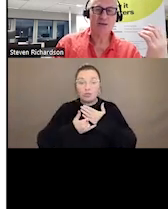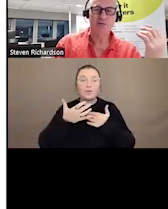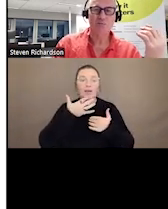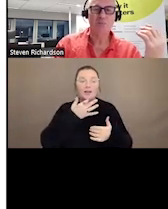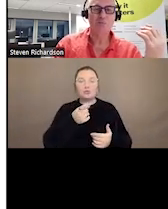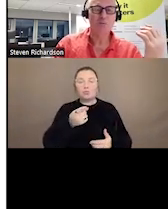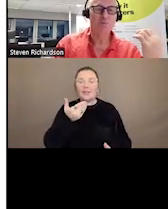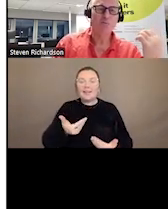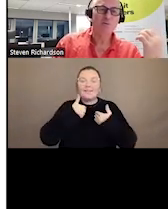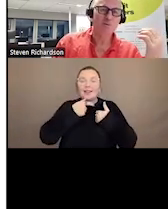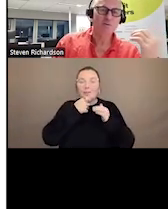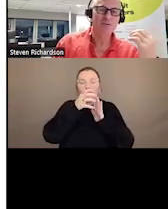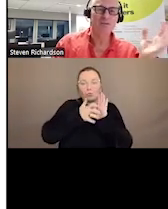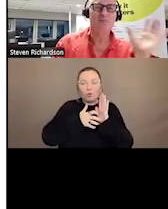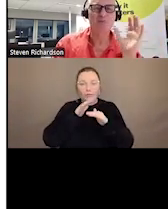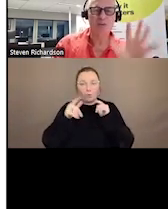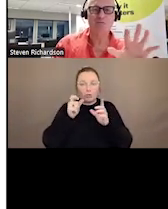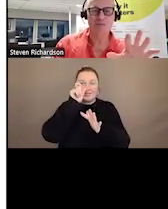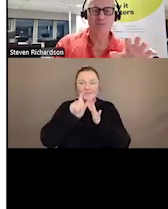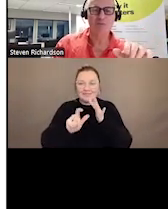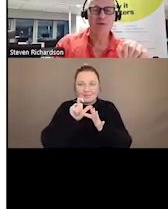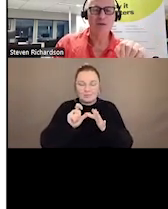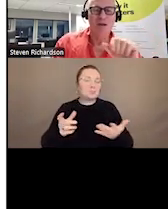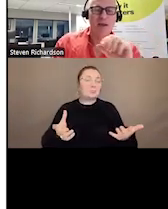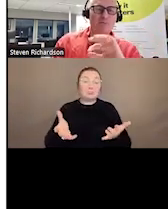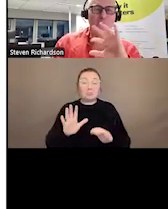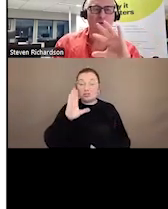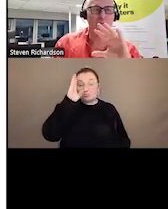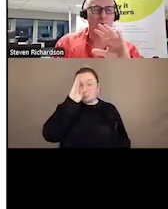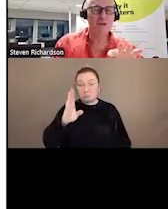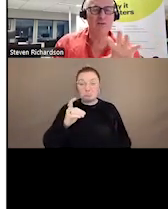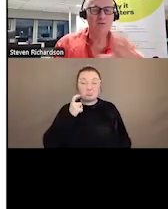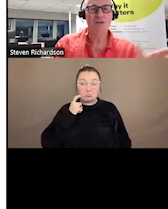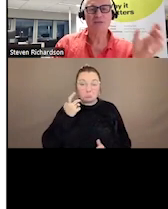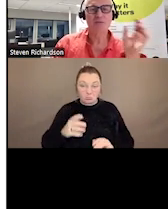a little report about what you did. It is pretty straightforward. We are pretty agnostic as to